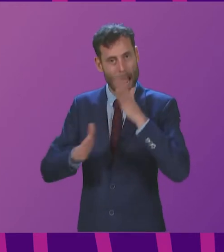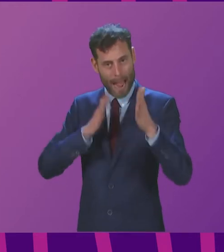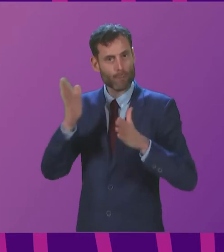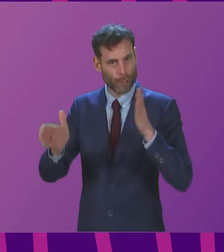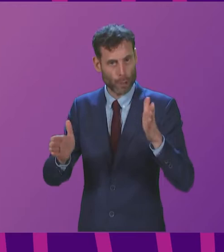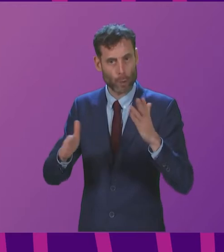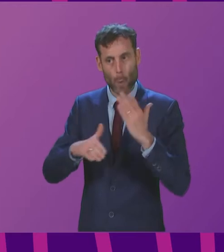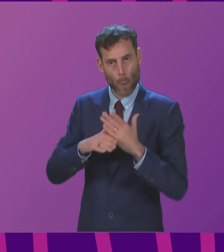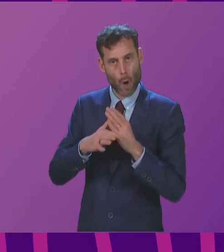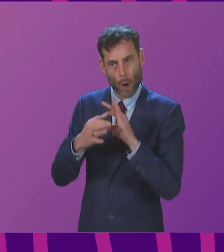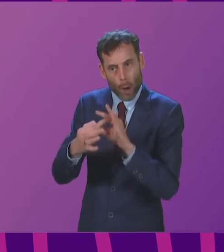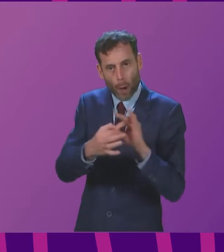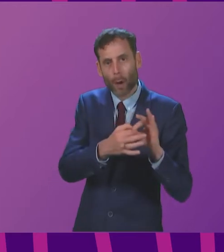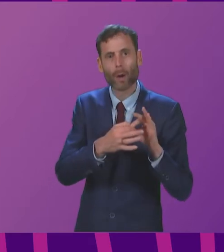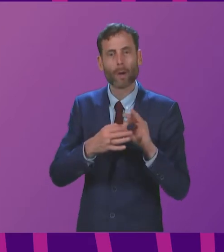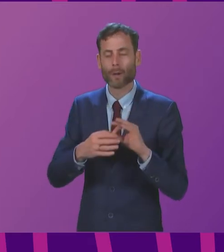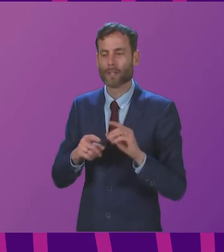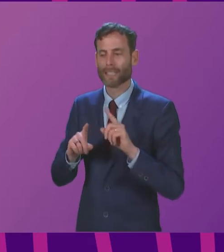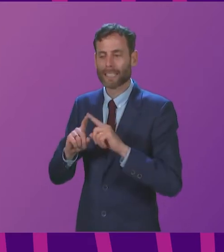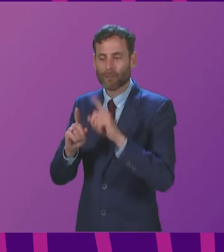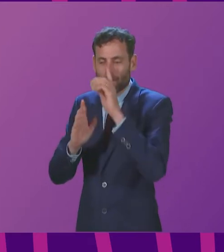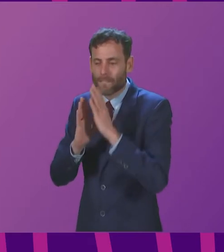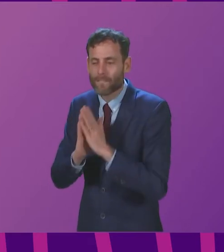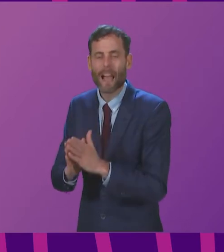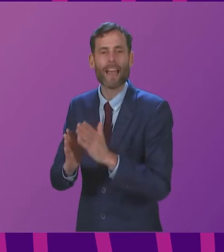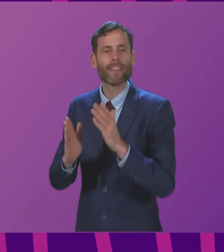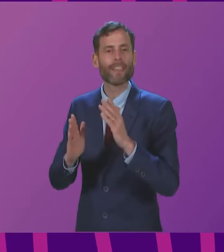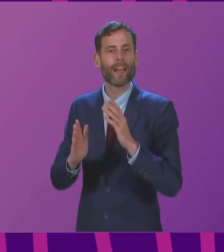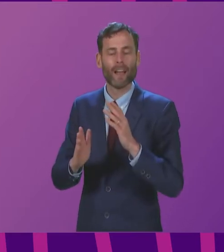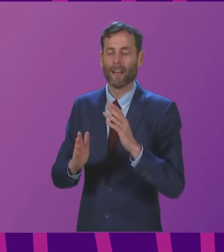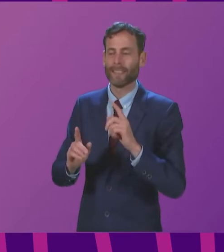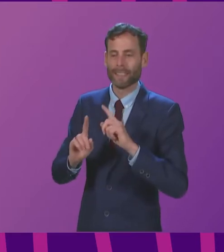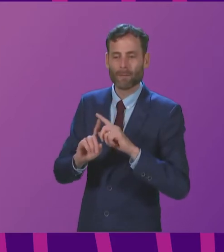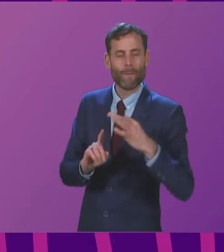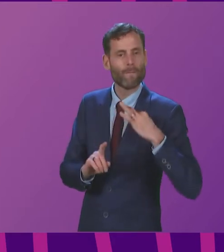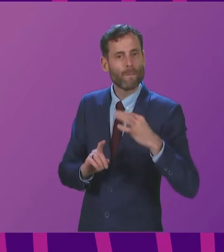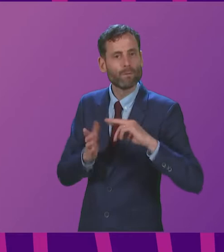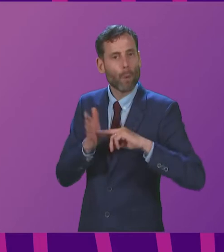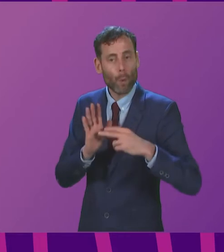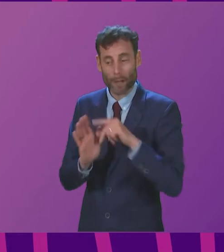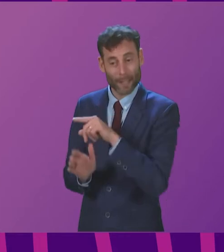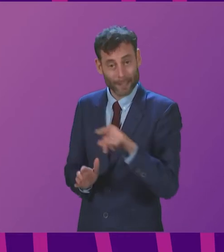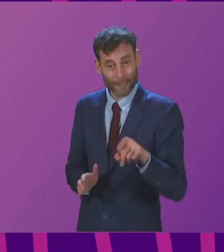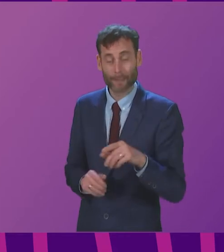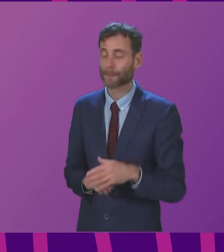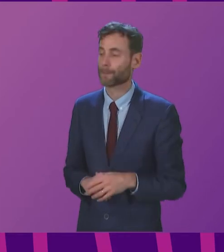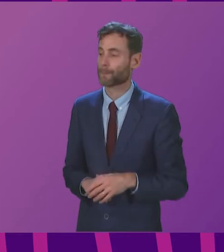communities through different faith and voluntary organisations. We have deliberately sited some